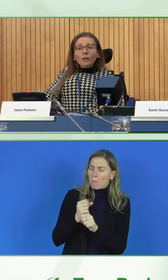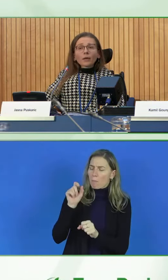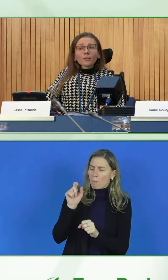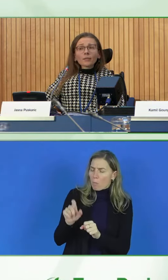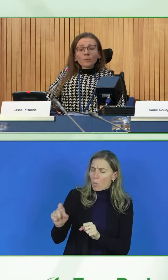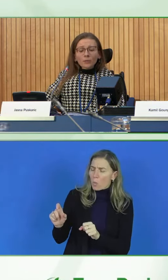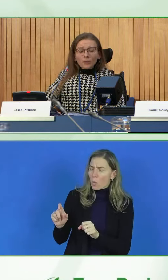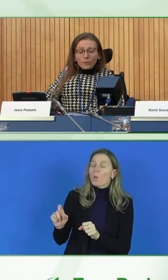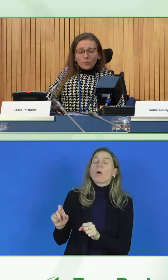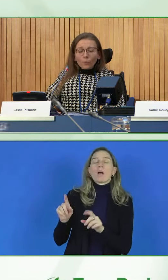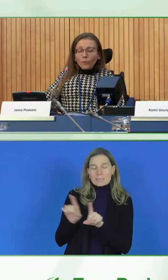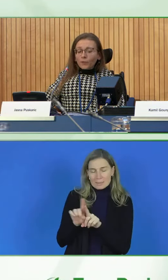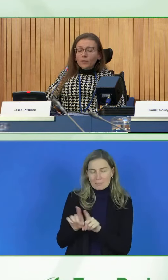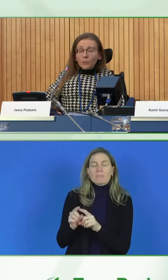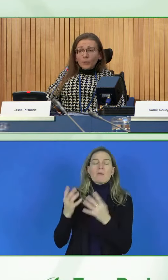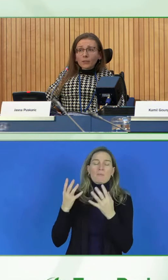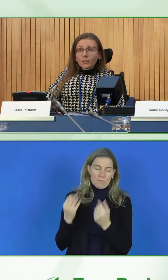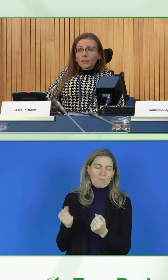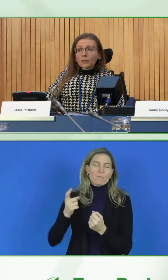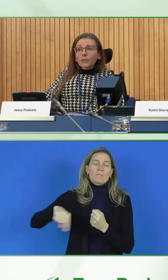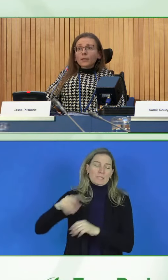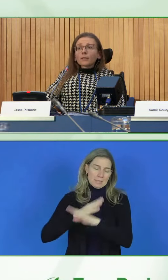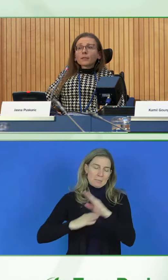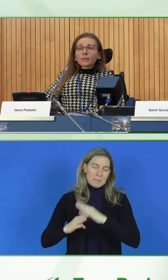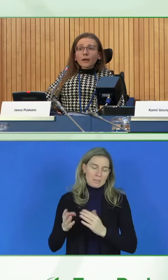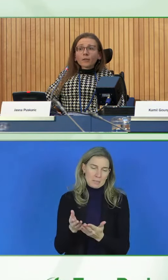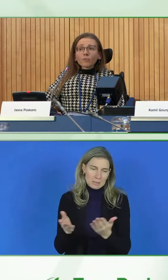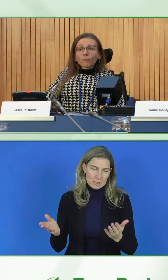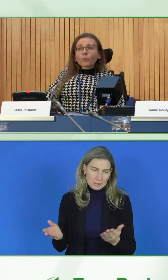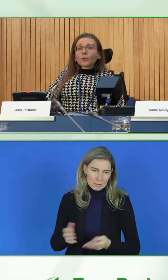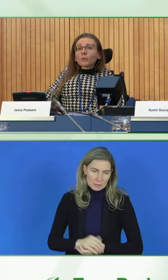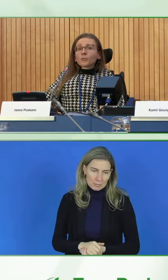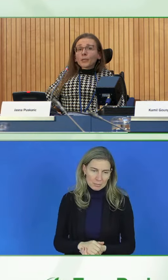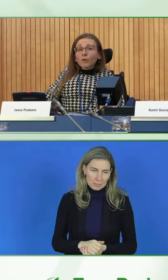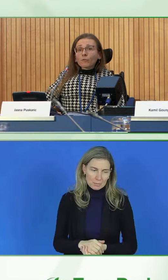Customers with disabilities decide for themselves.